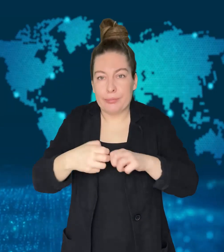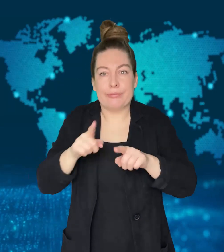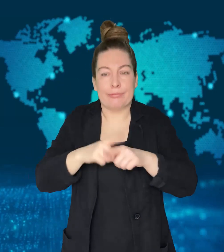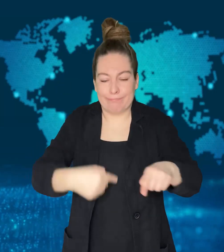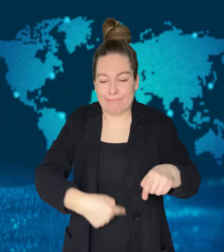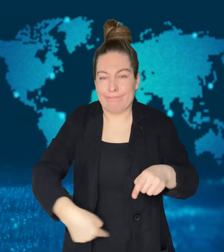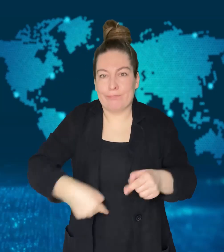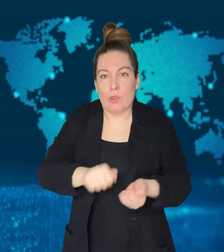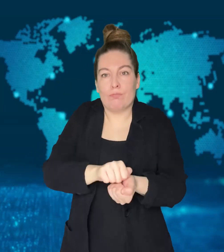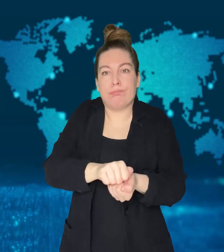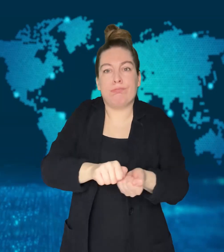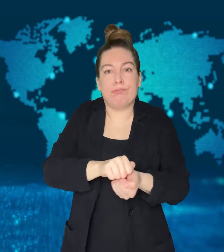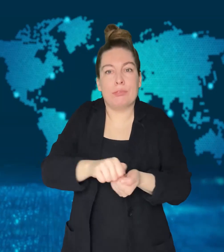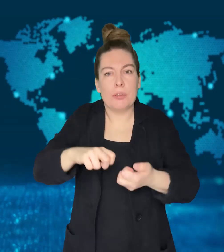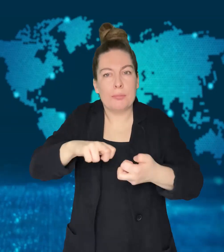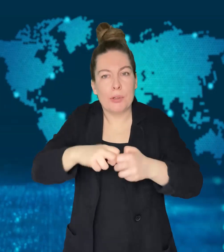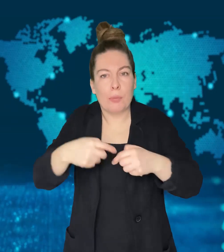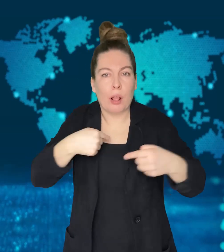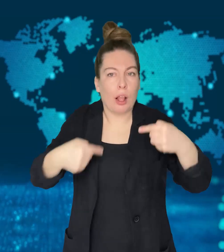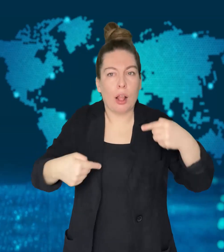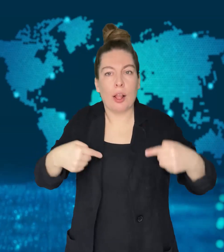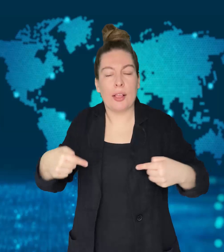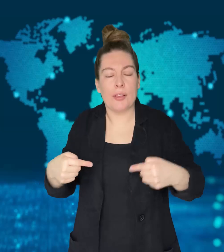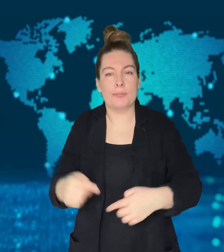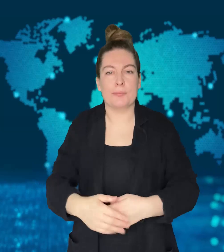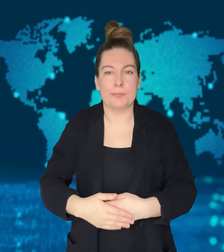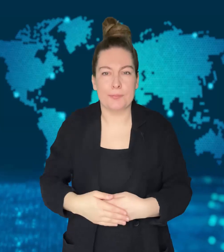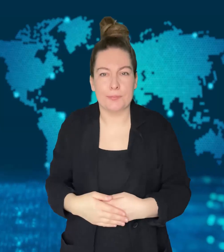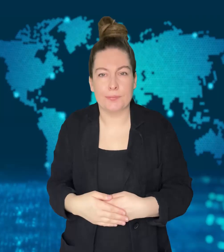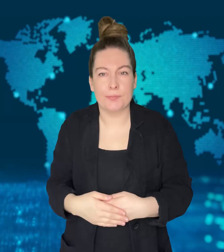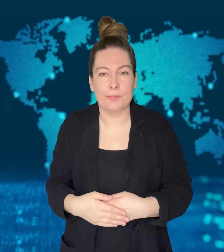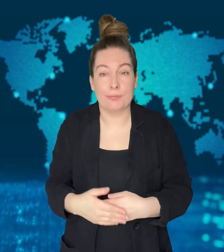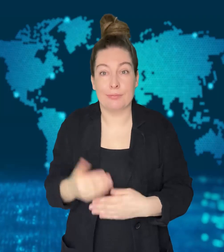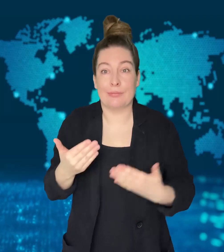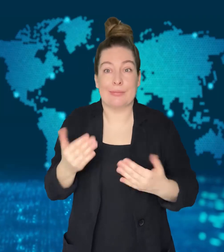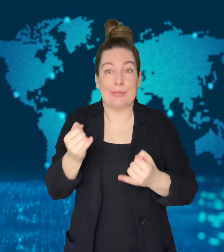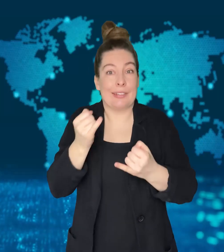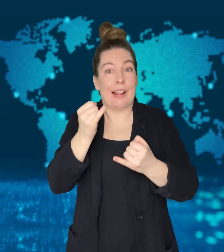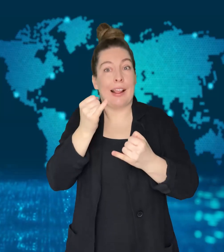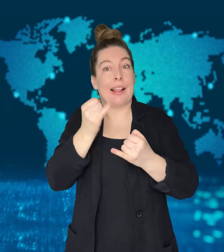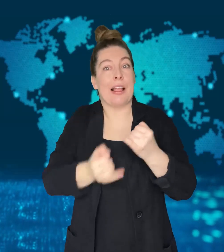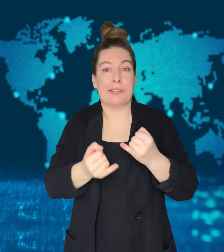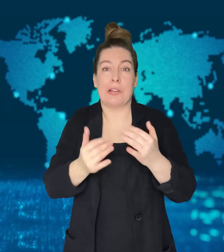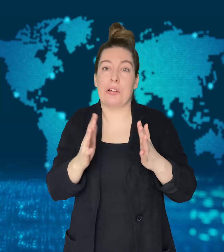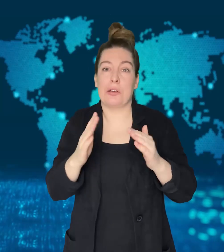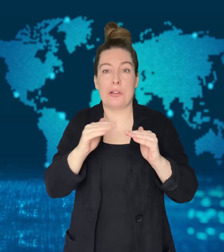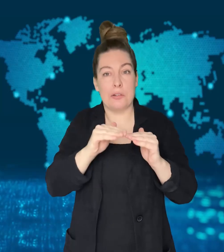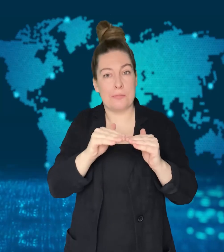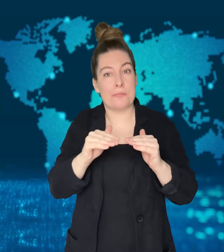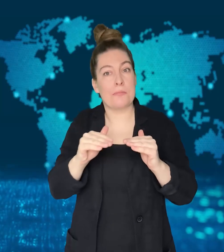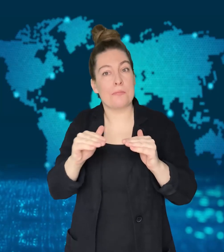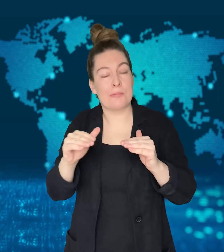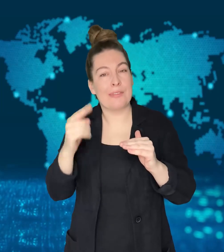His latest struggle has been less stable, most likely because of his age.